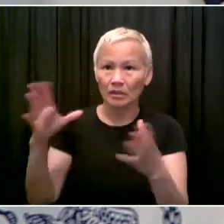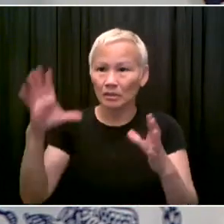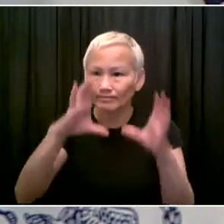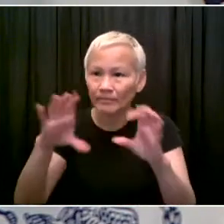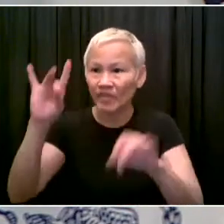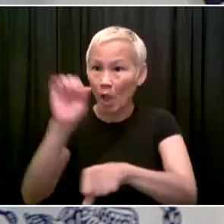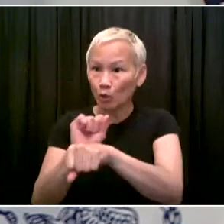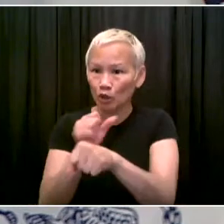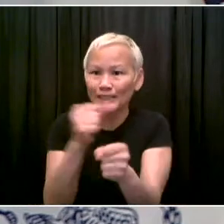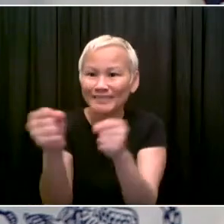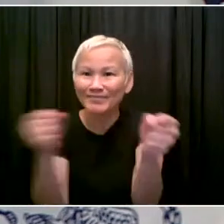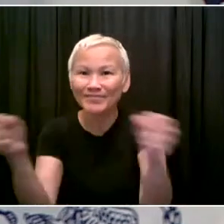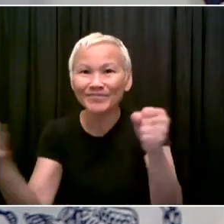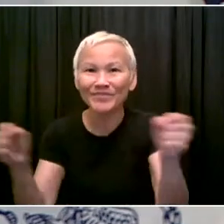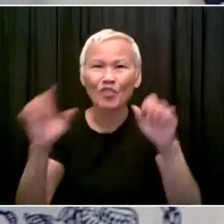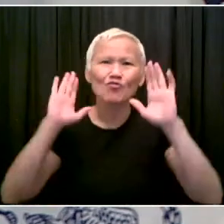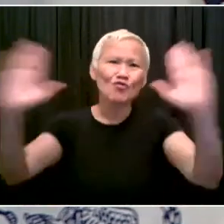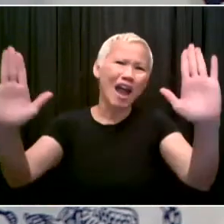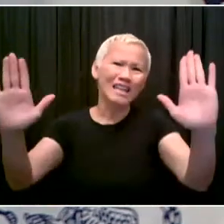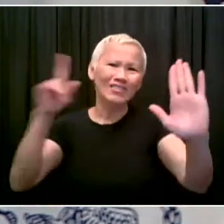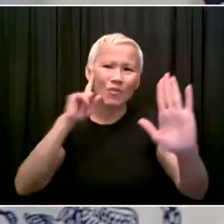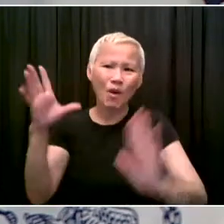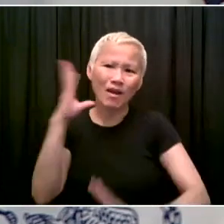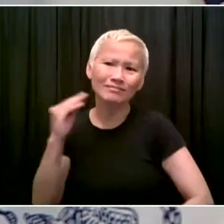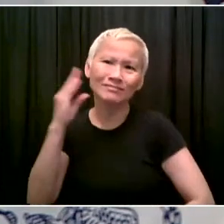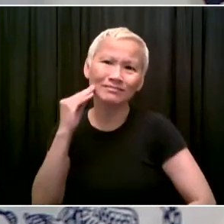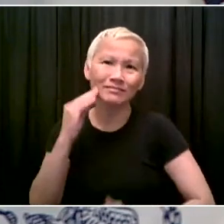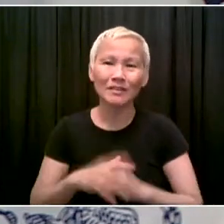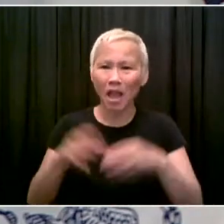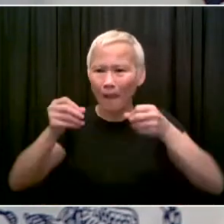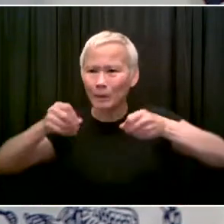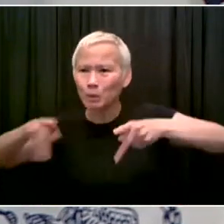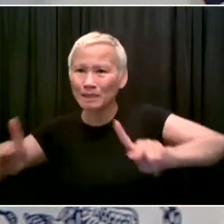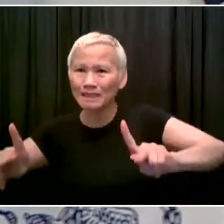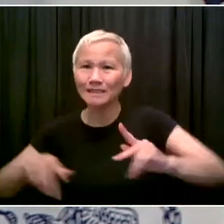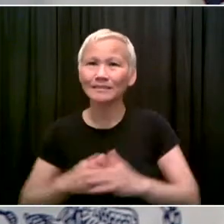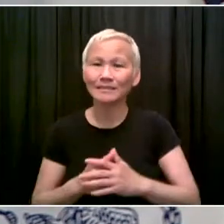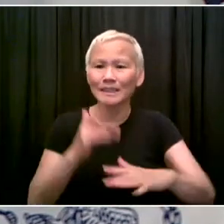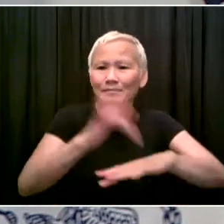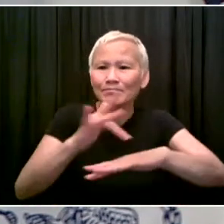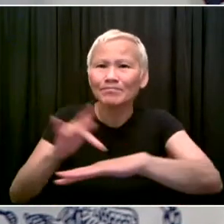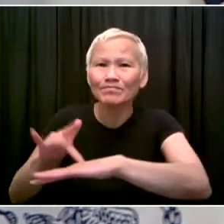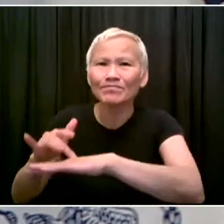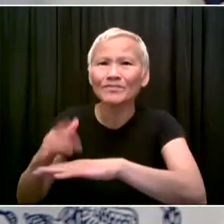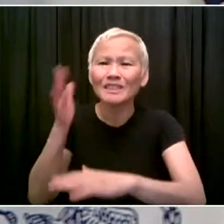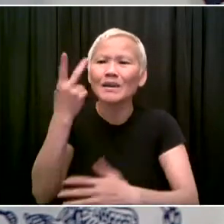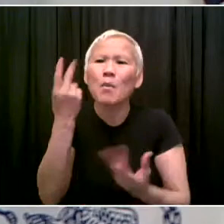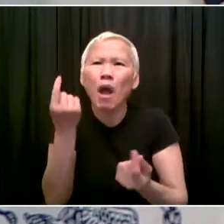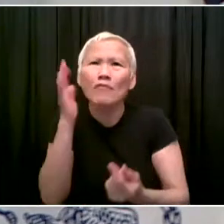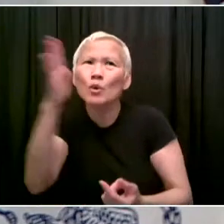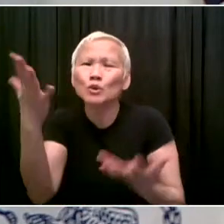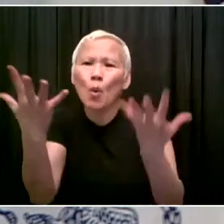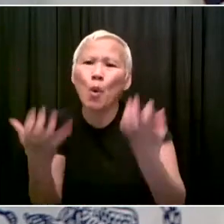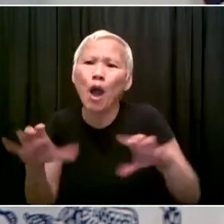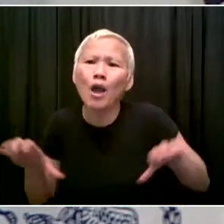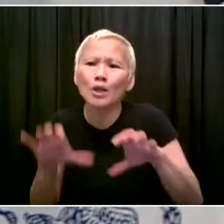YOUNG NEW YORKERS IN SUMMER YOUTH EMPLOYMENT. AS SUCH A GOOD THING FOR OUR